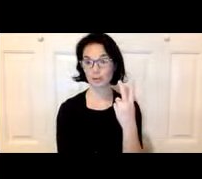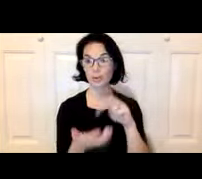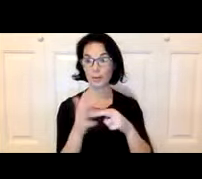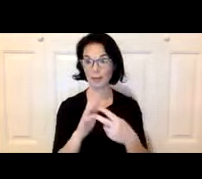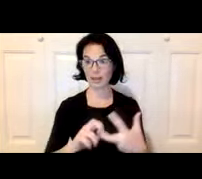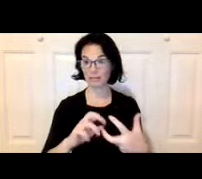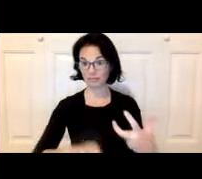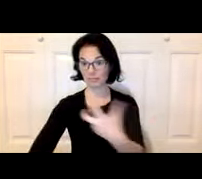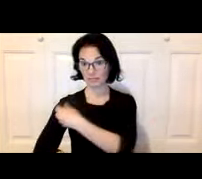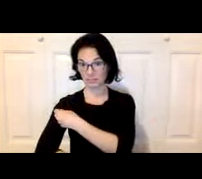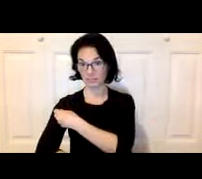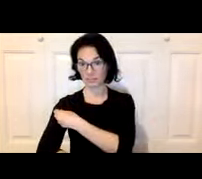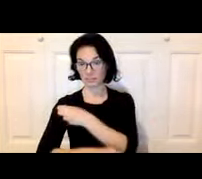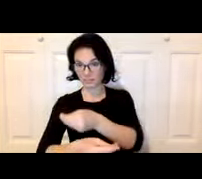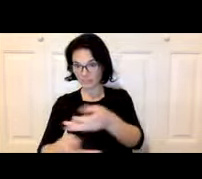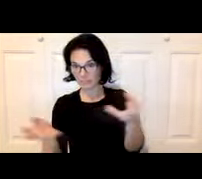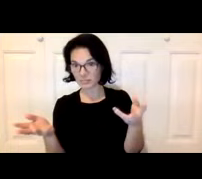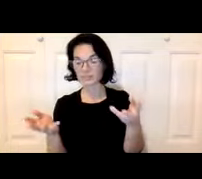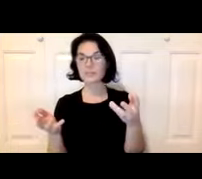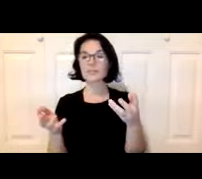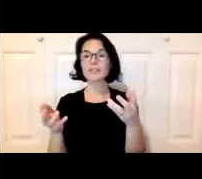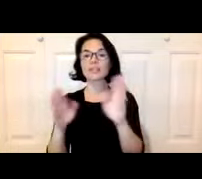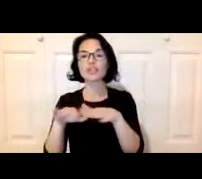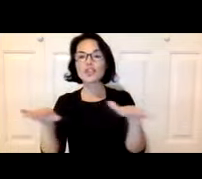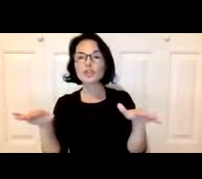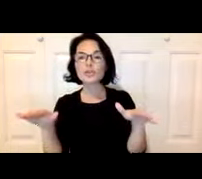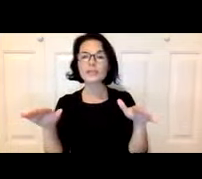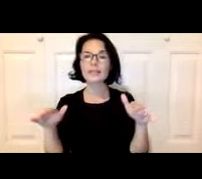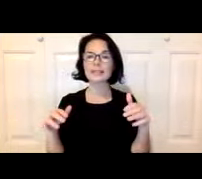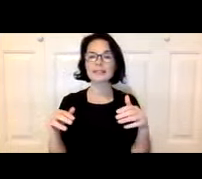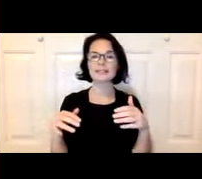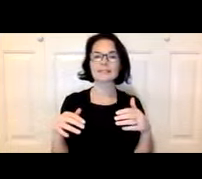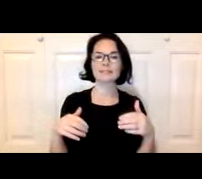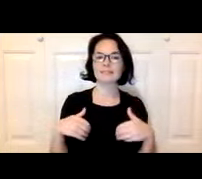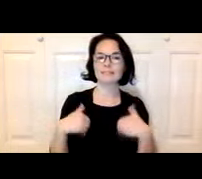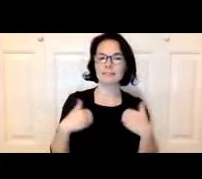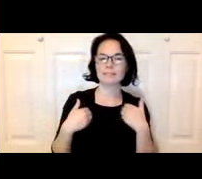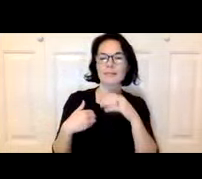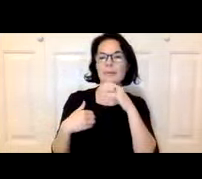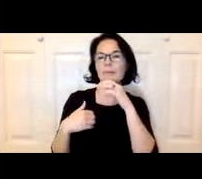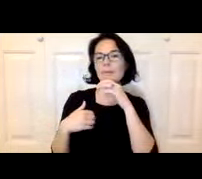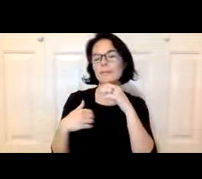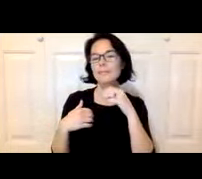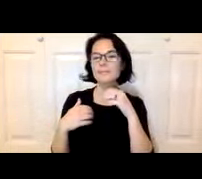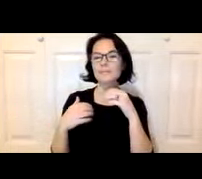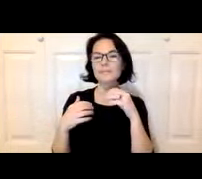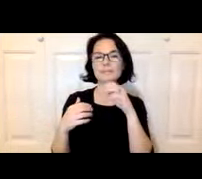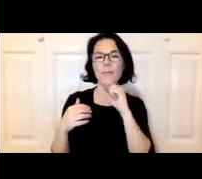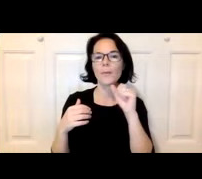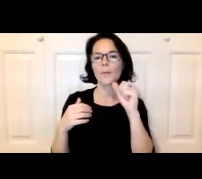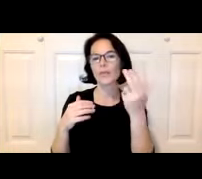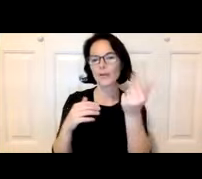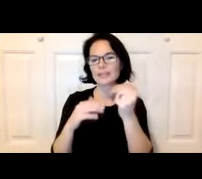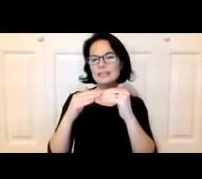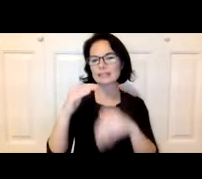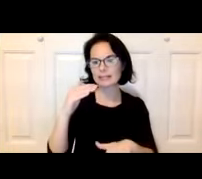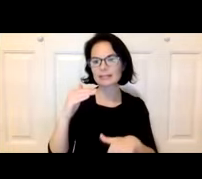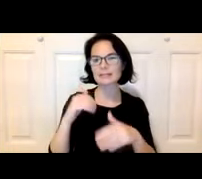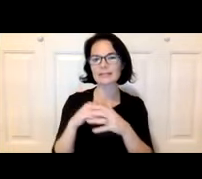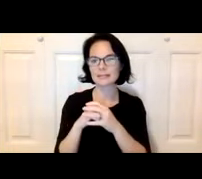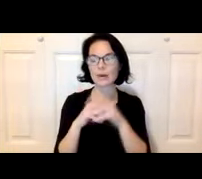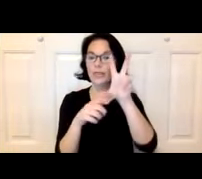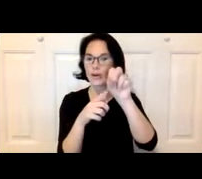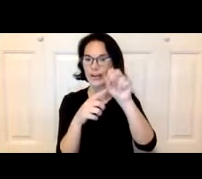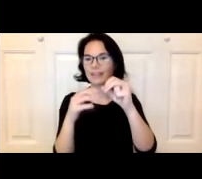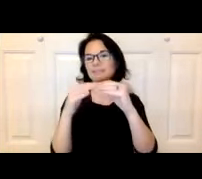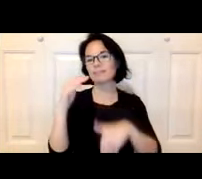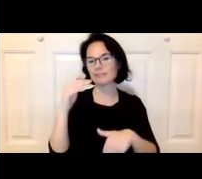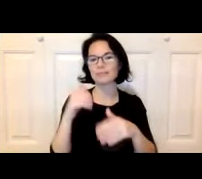children and young adults under age 30 and for critical workers not included in Phase 1 or 2.